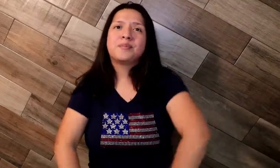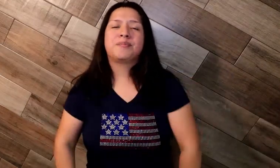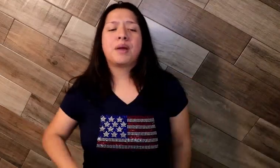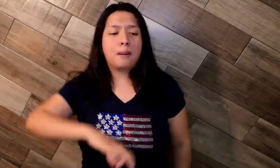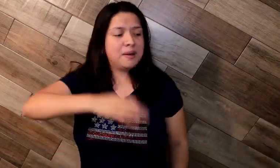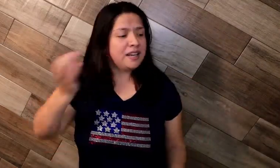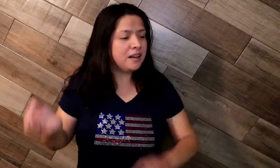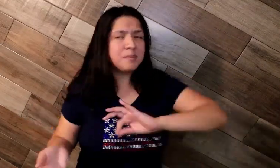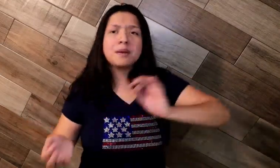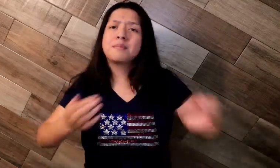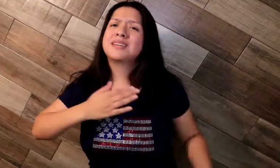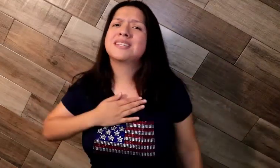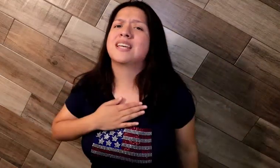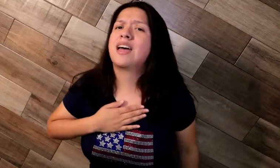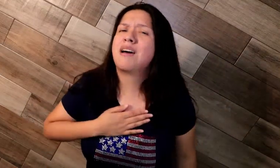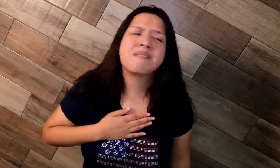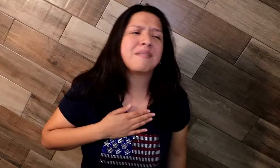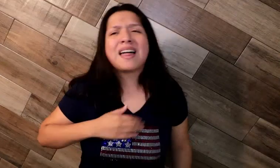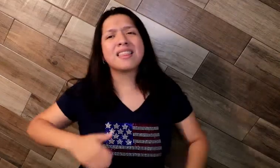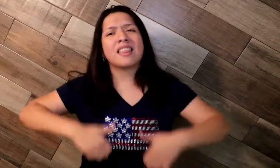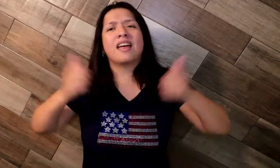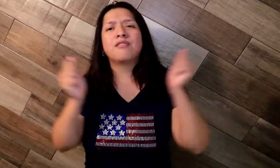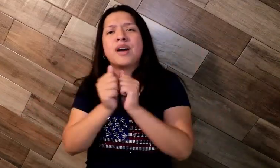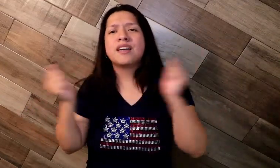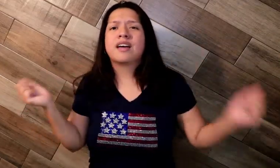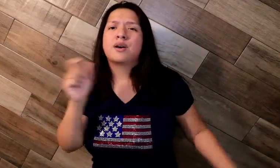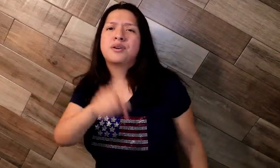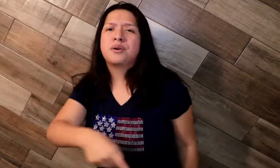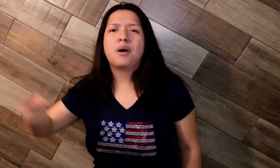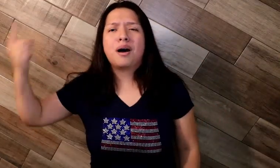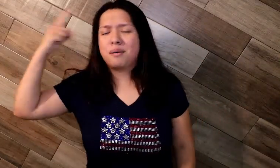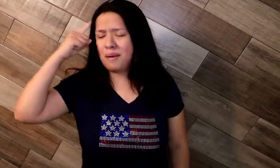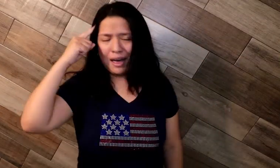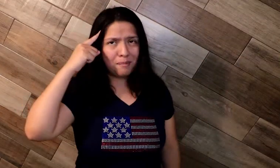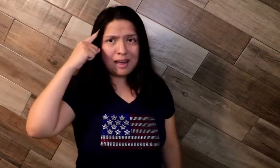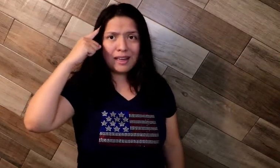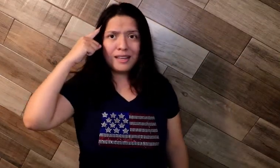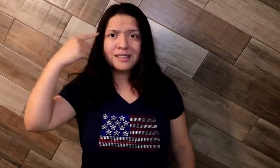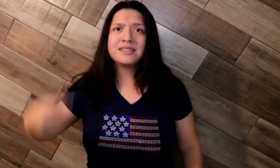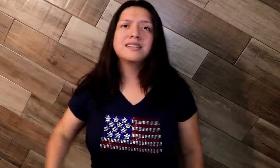Picking up the pieces of my life without you on my mind